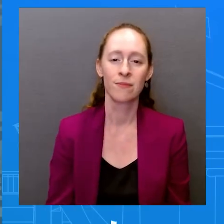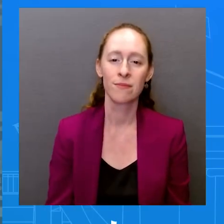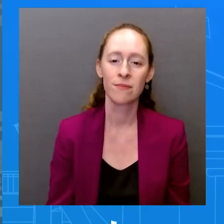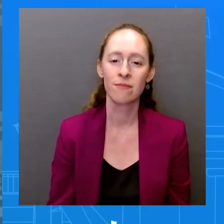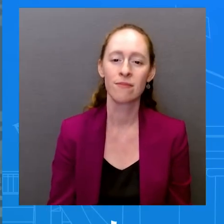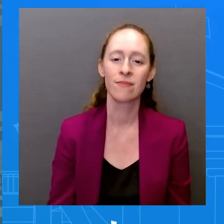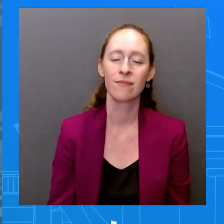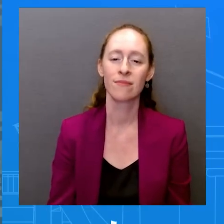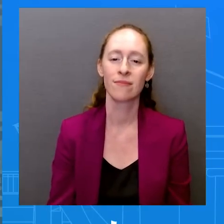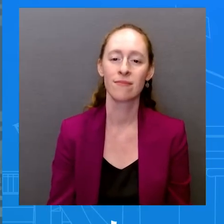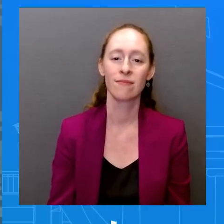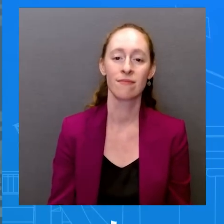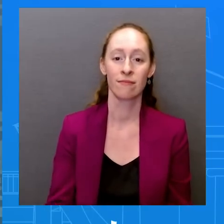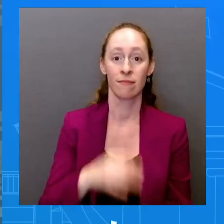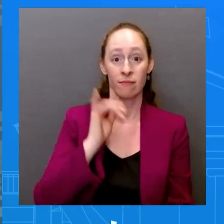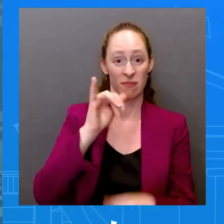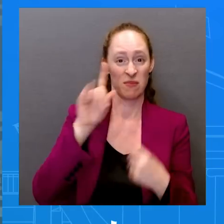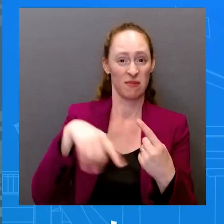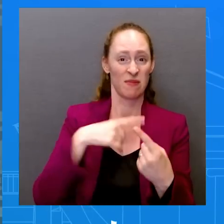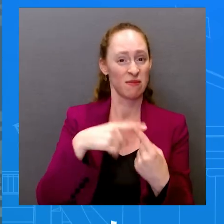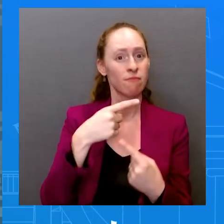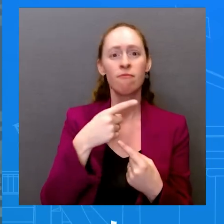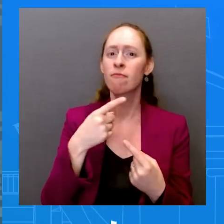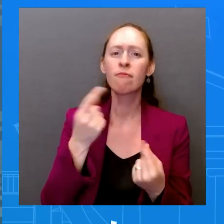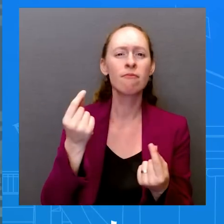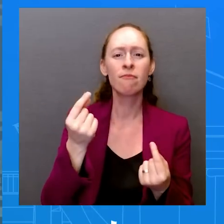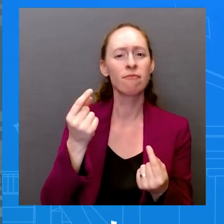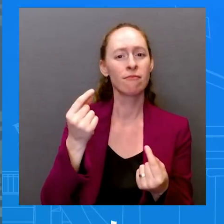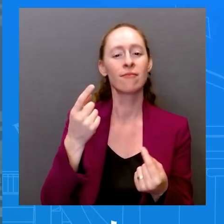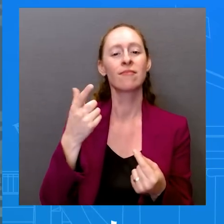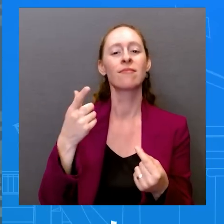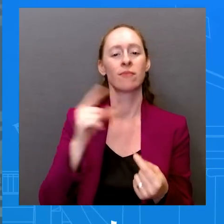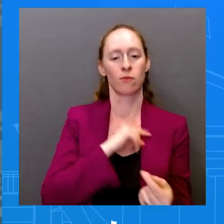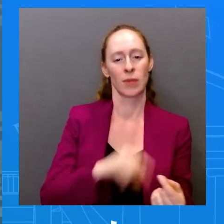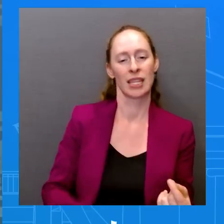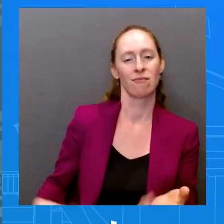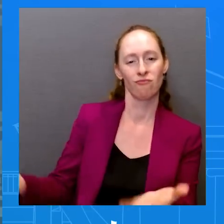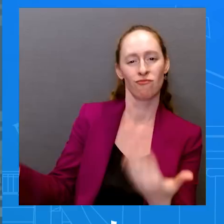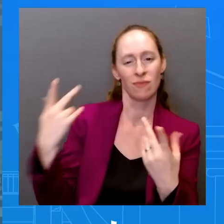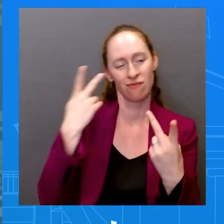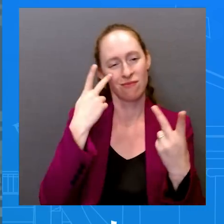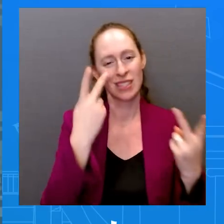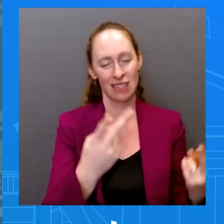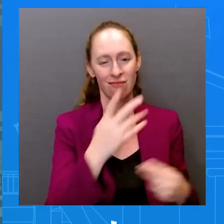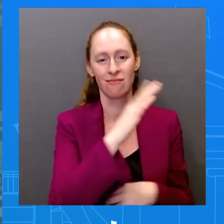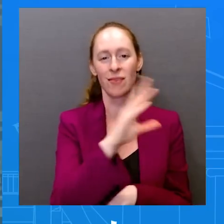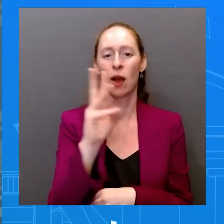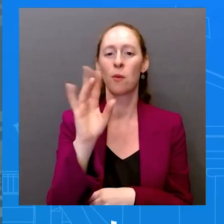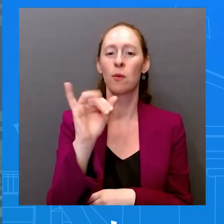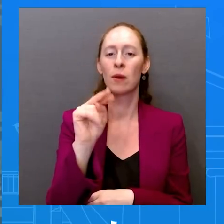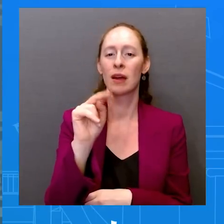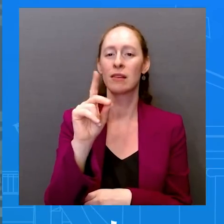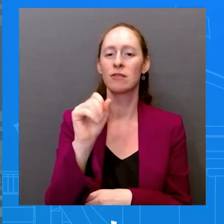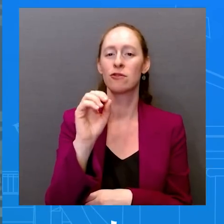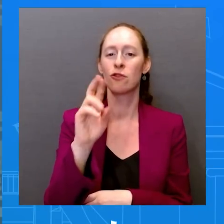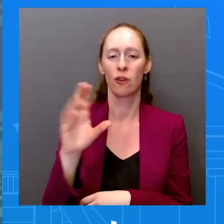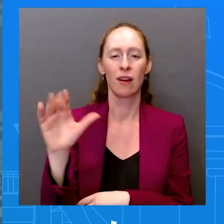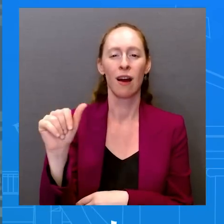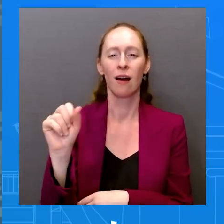A few days before that, she also hosted the President and another G7 leaders at a reception in Cornwall, which is what -- which is what you just stated.